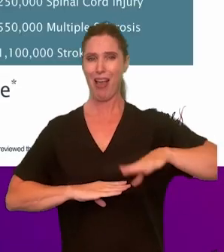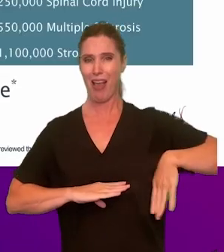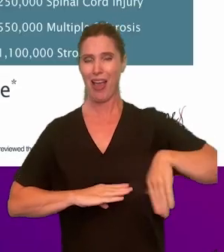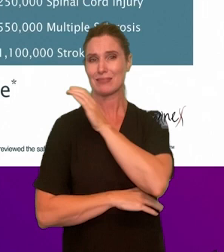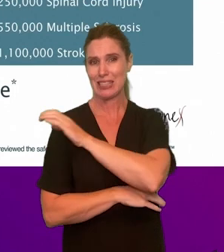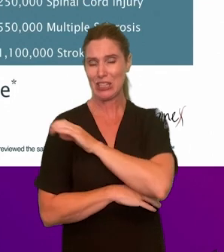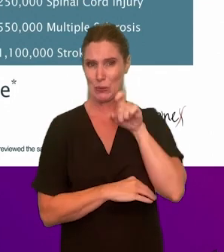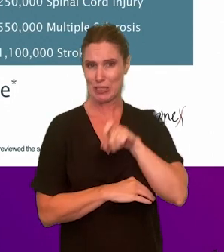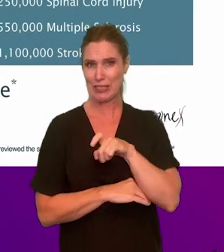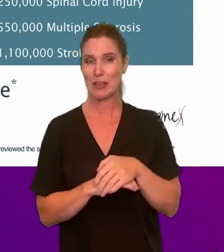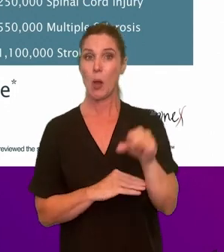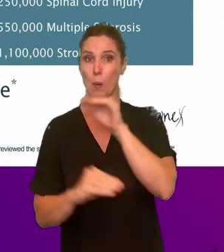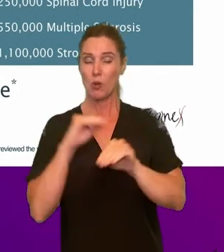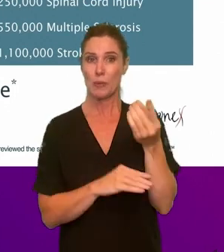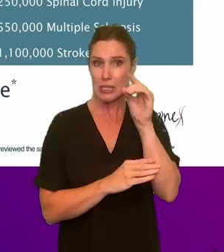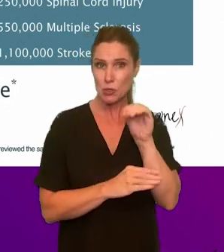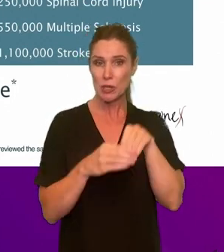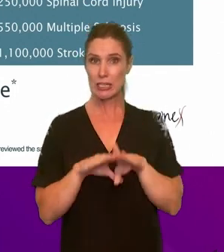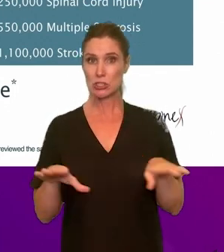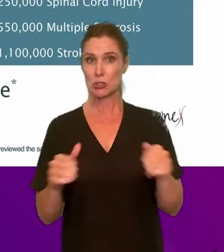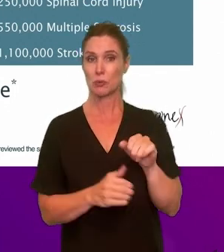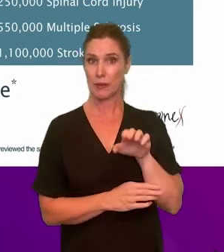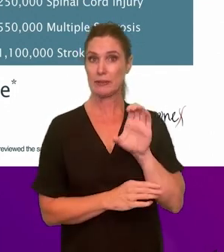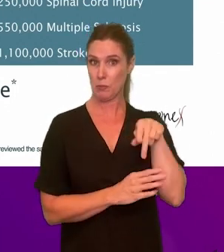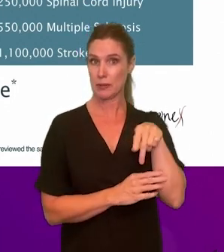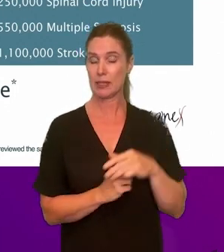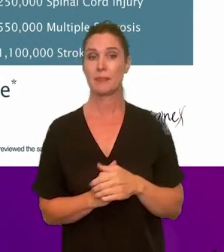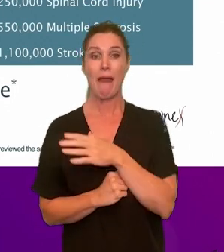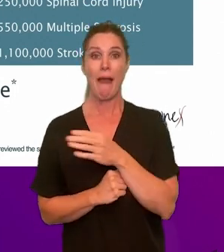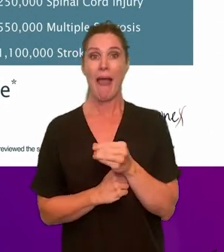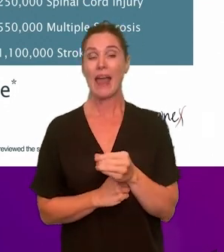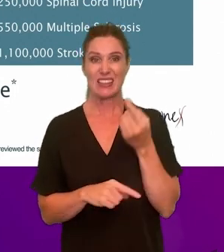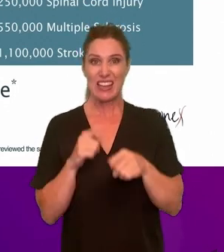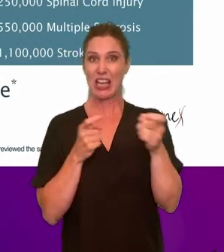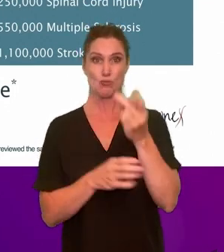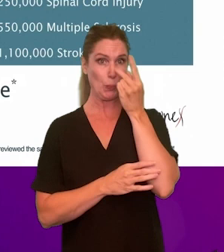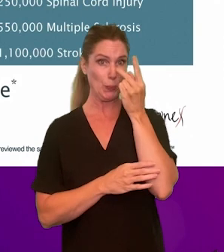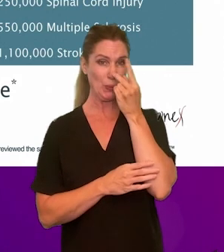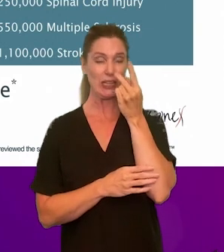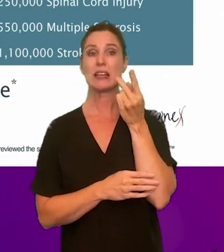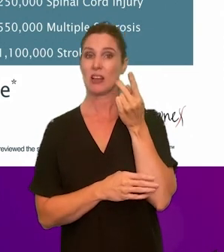movement disorder in children with cerebral palsy, or CP, and incontinence in adults with neurogenic bladder.